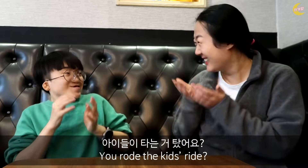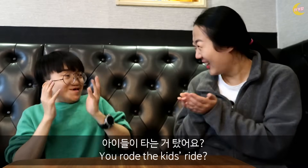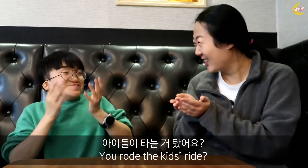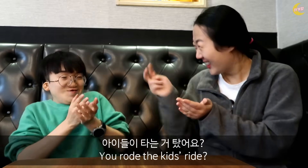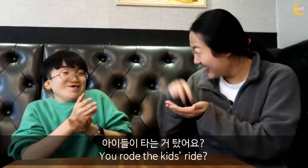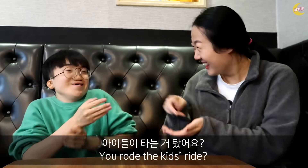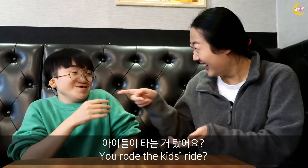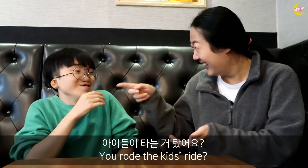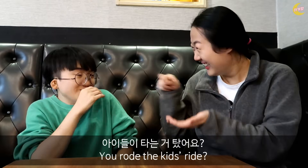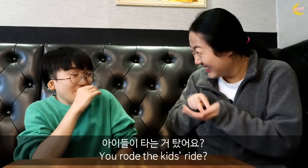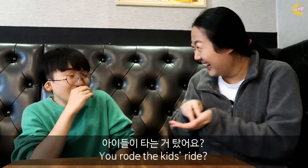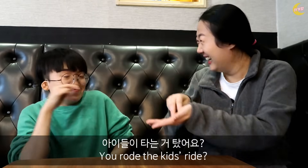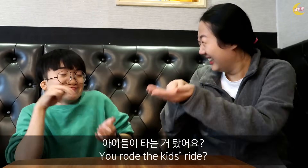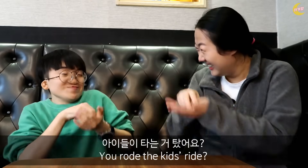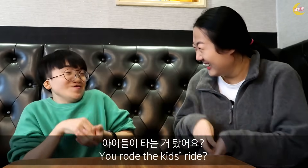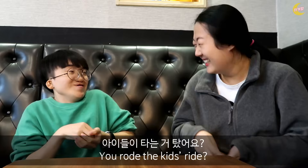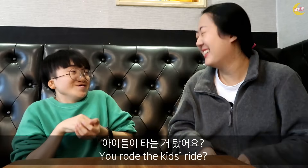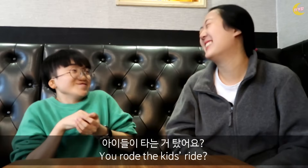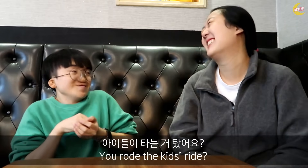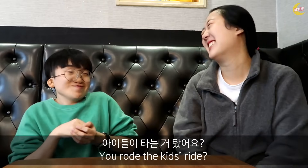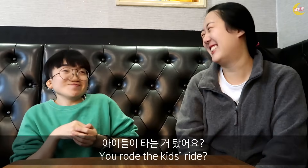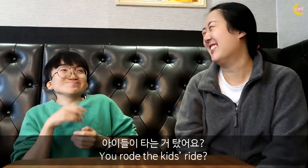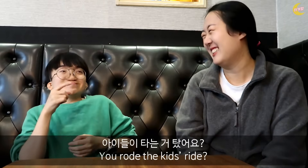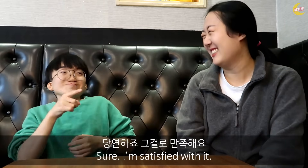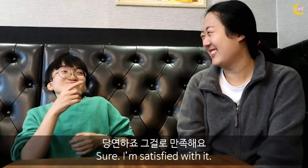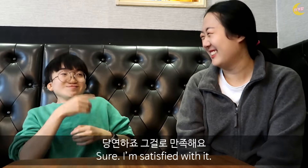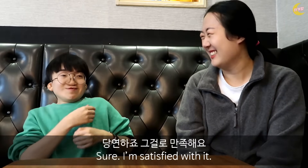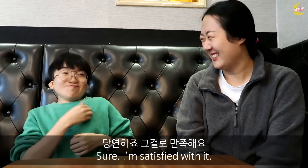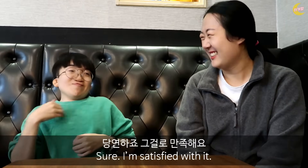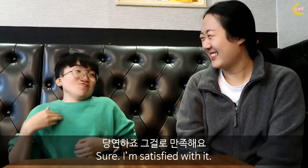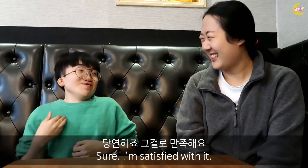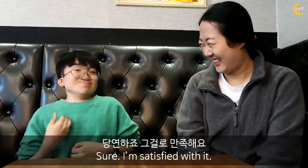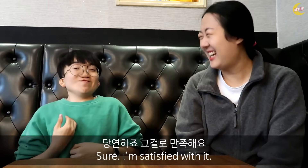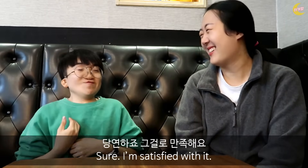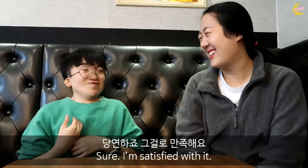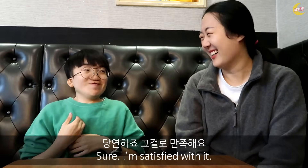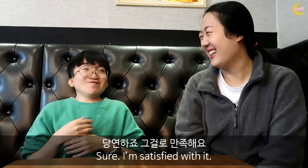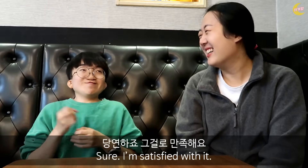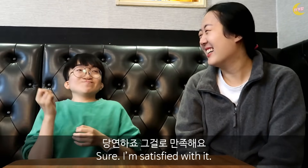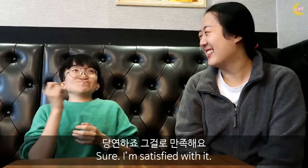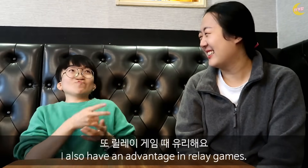You rode the kids’ ride? Sure. I’m satisfied with it.